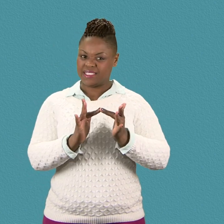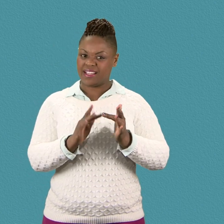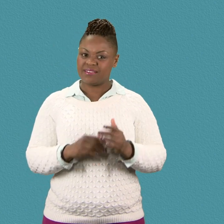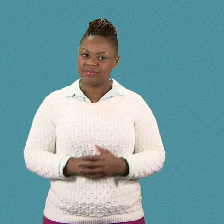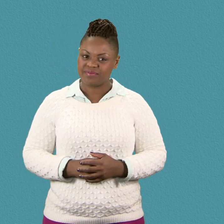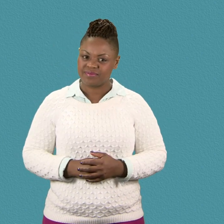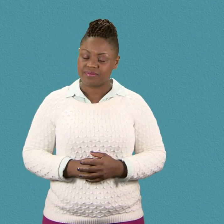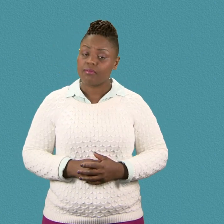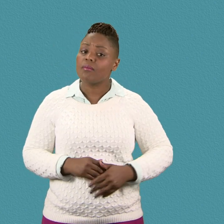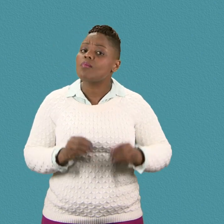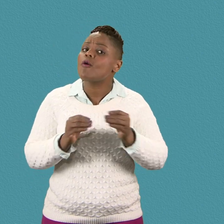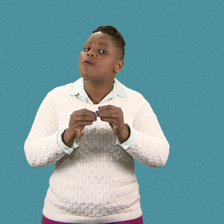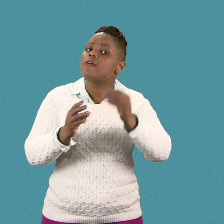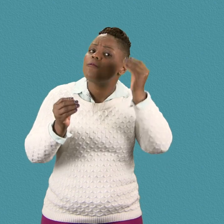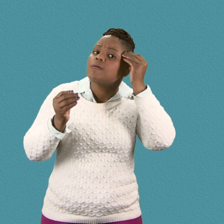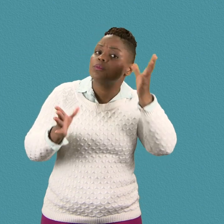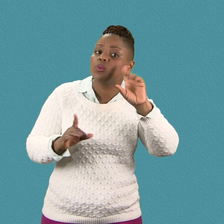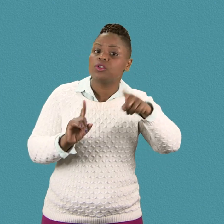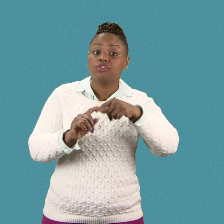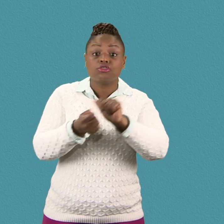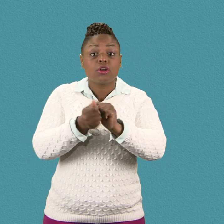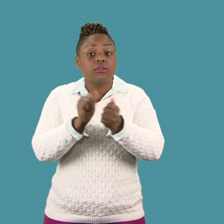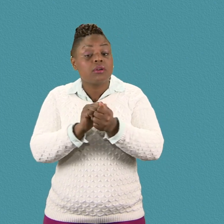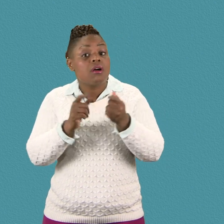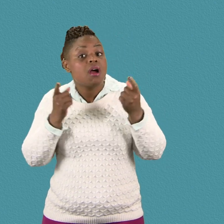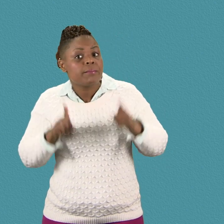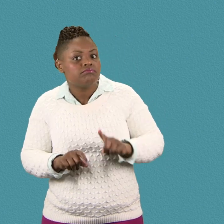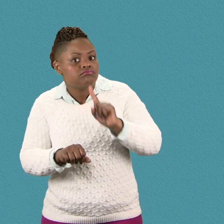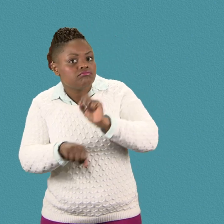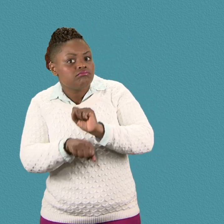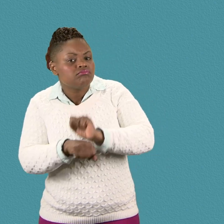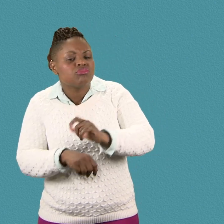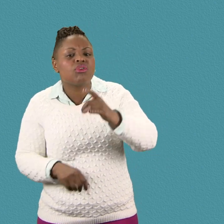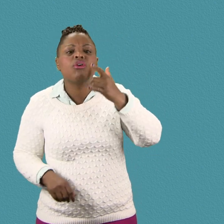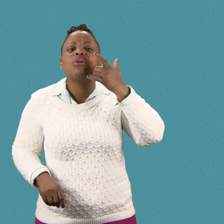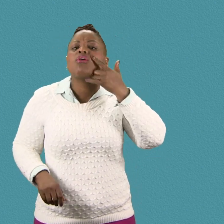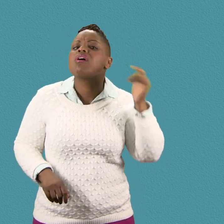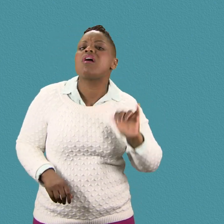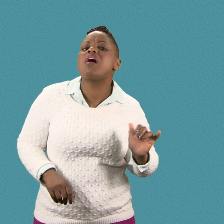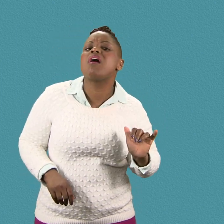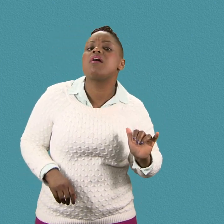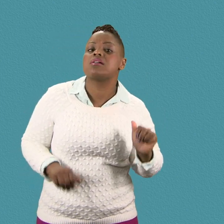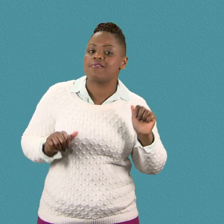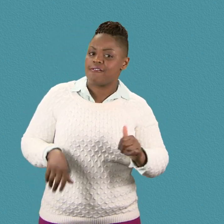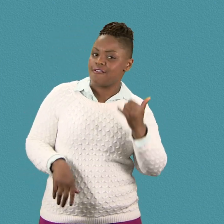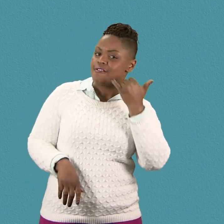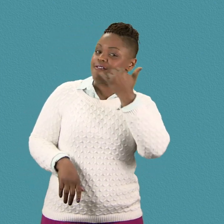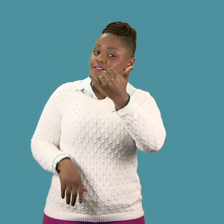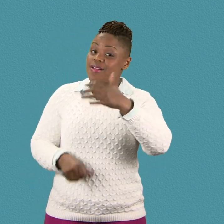to rescan channels on your particular TV model, and you can check with local TV stations either